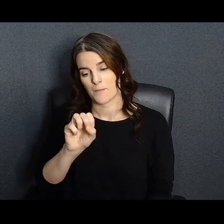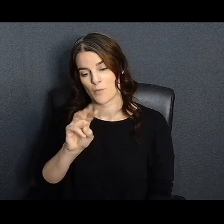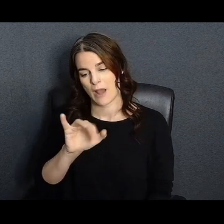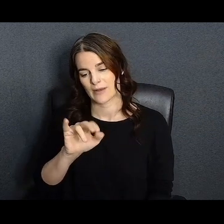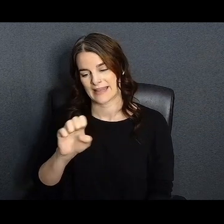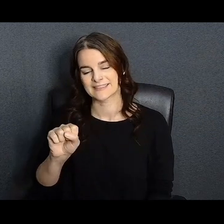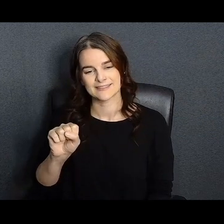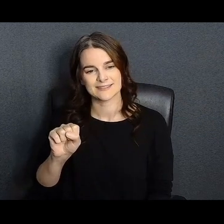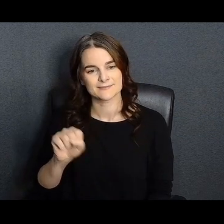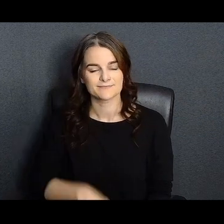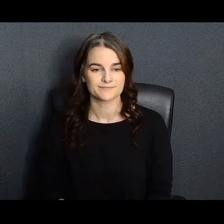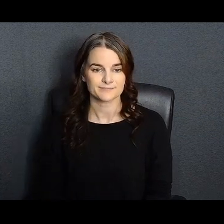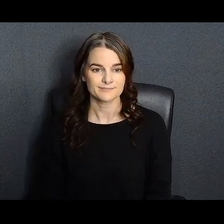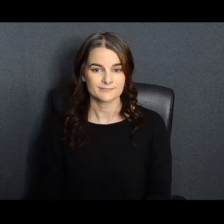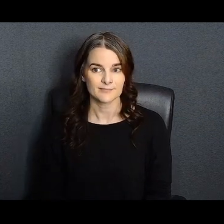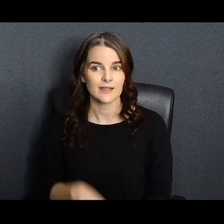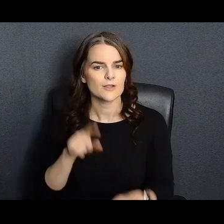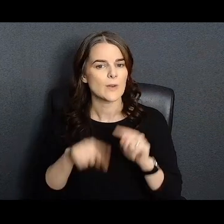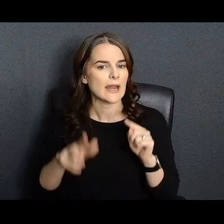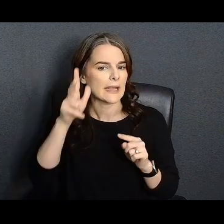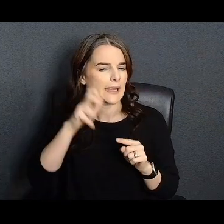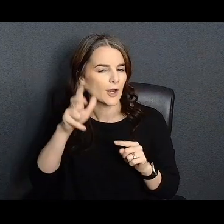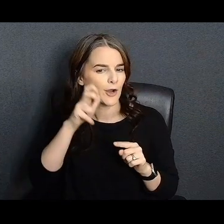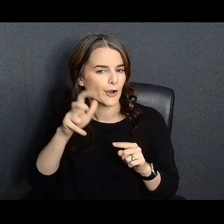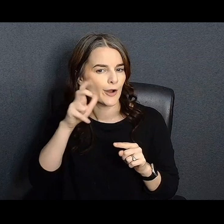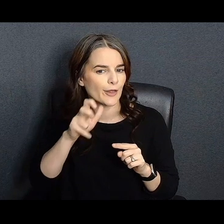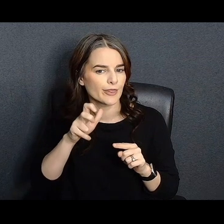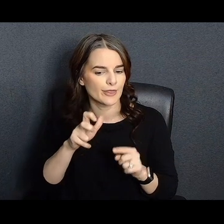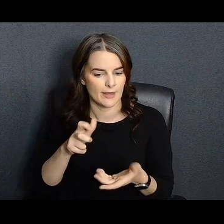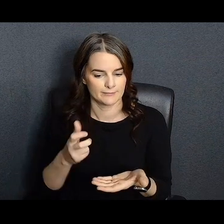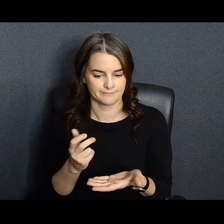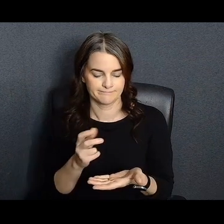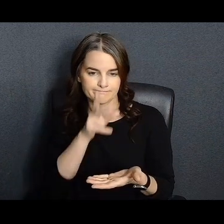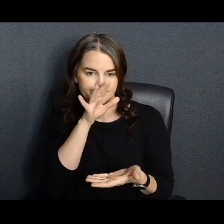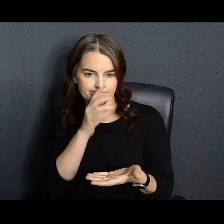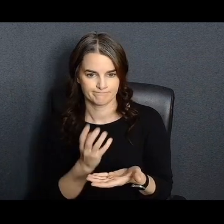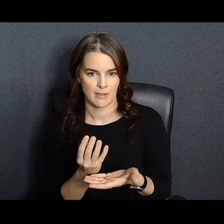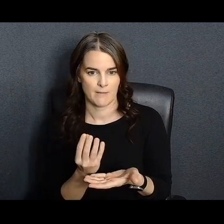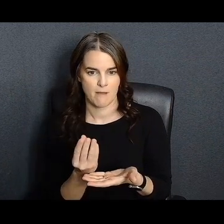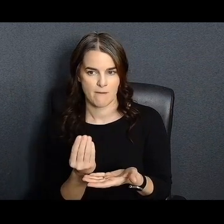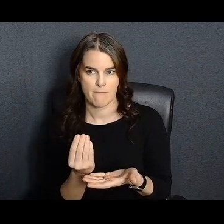So if you can't hear the output on the screen, it might be because of the screen sharing. But take my word for it.